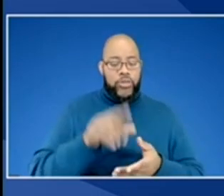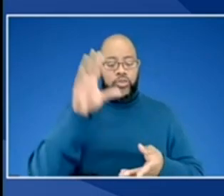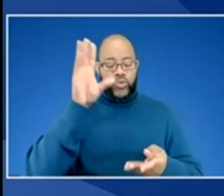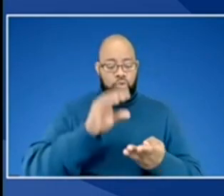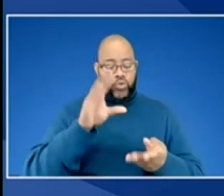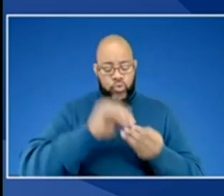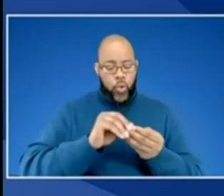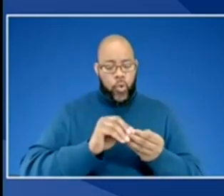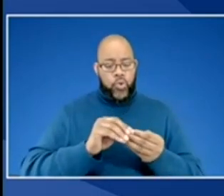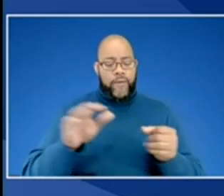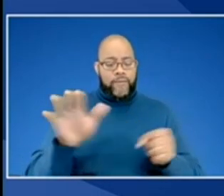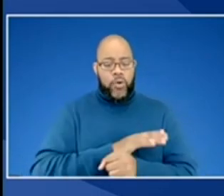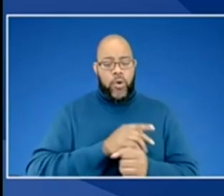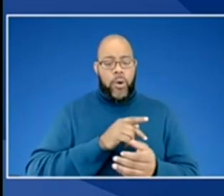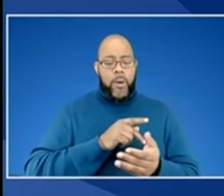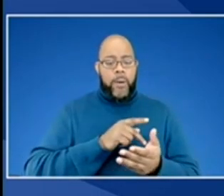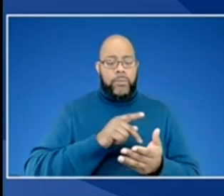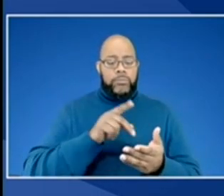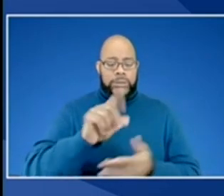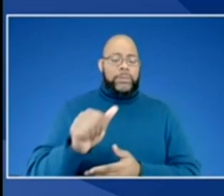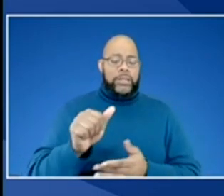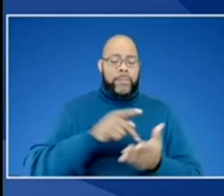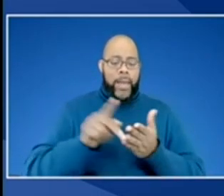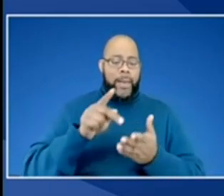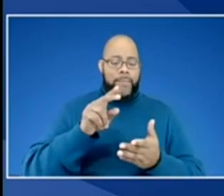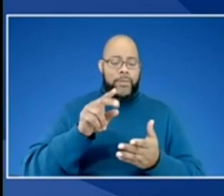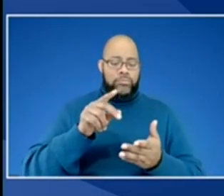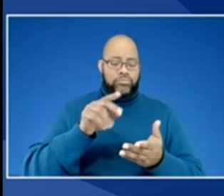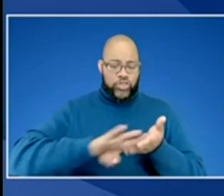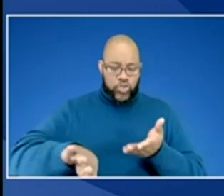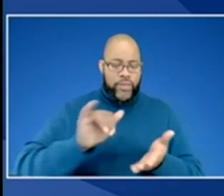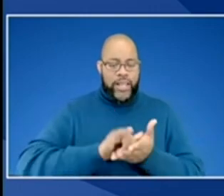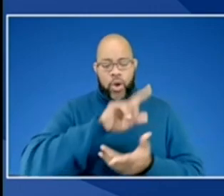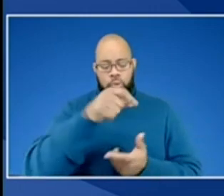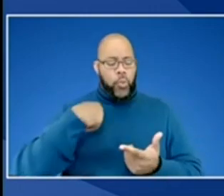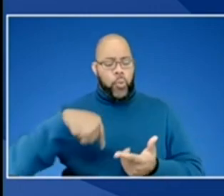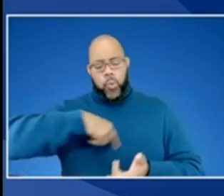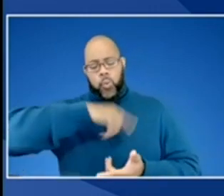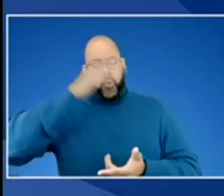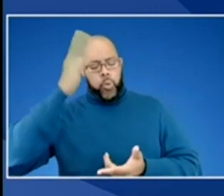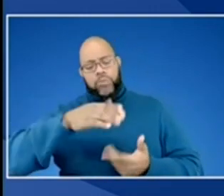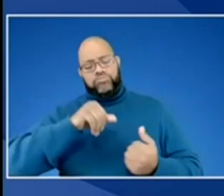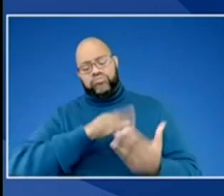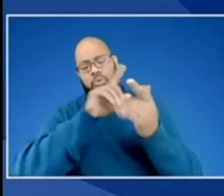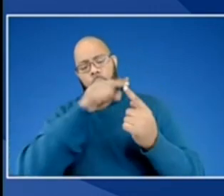discharges, or something else? That's the question that we're going to be addressing when we come back.